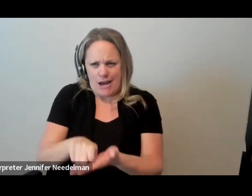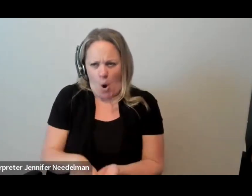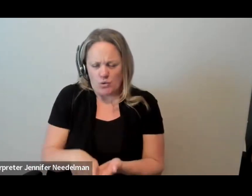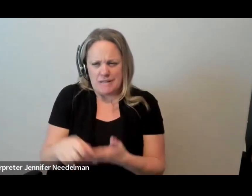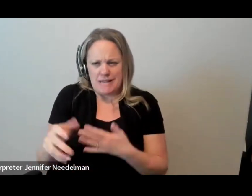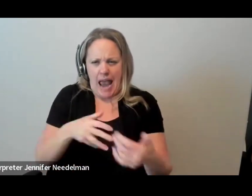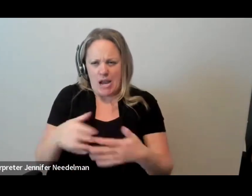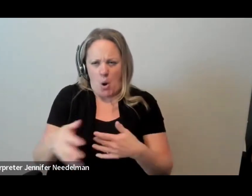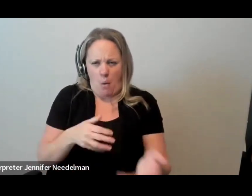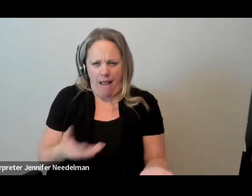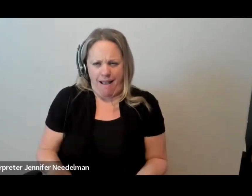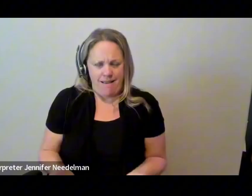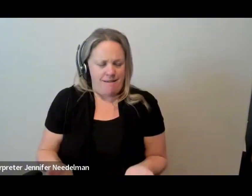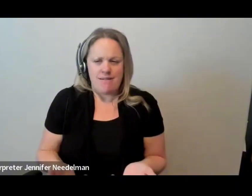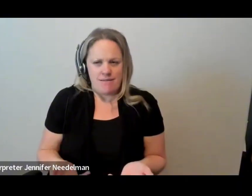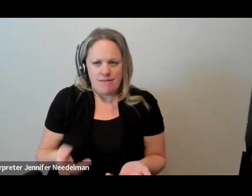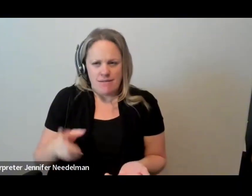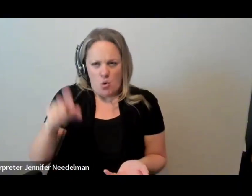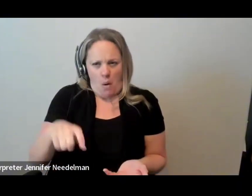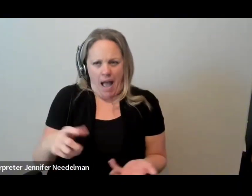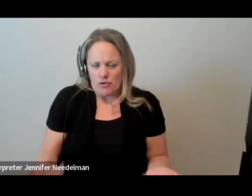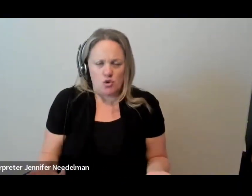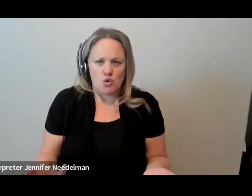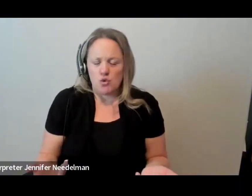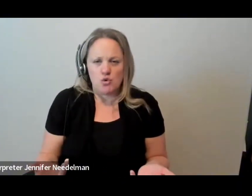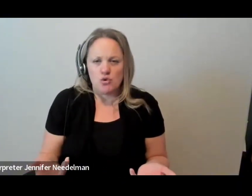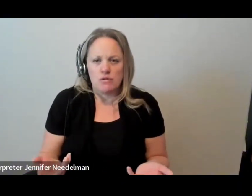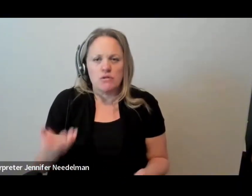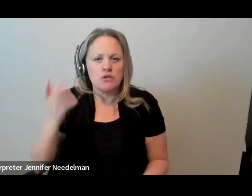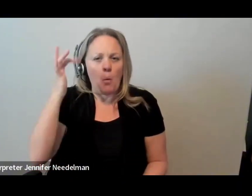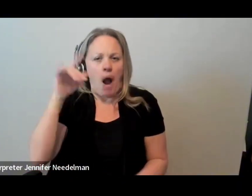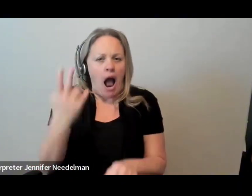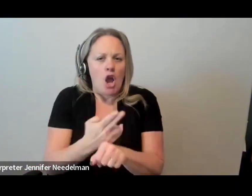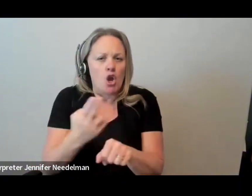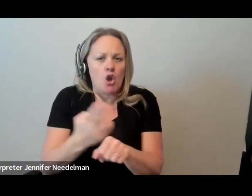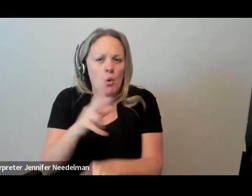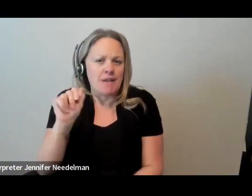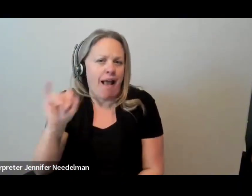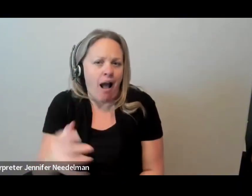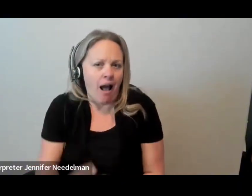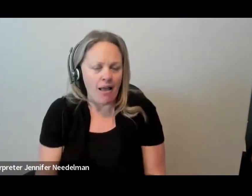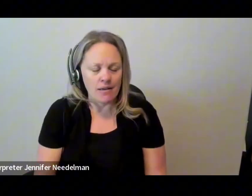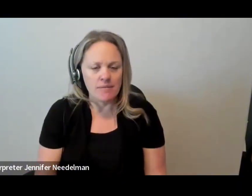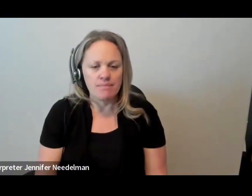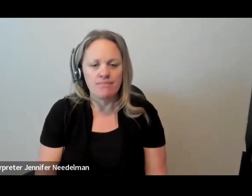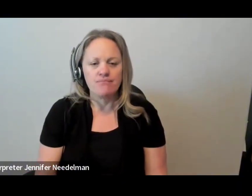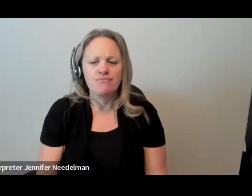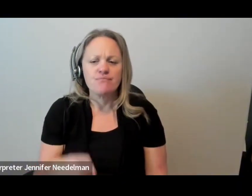to not do it live. And so I think it's, it's interesting